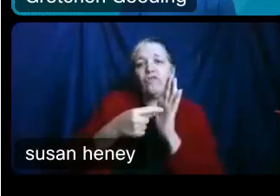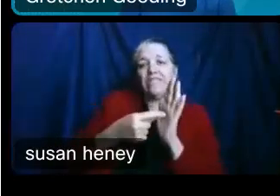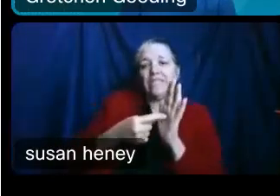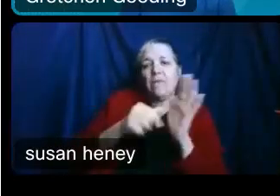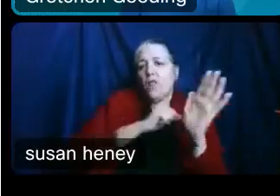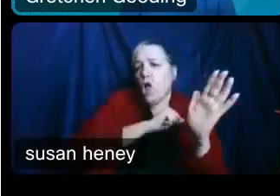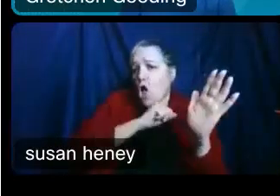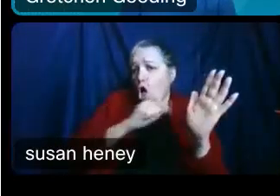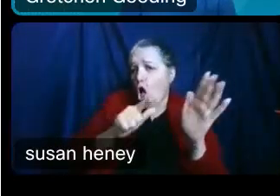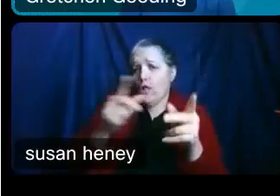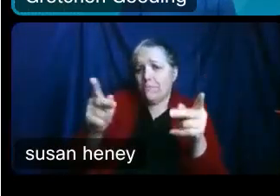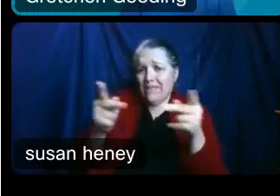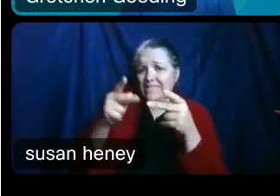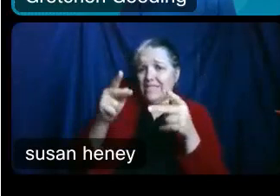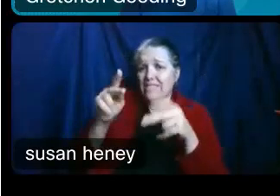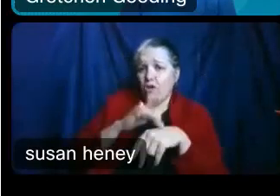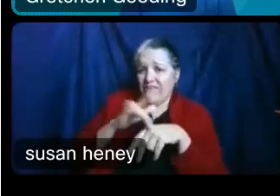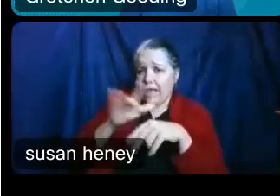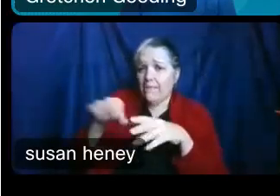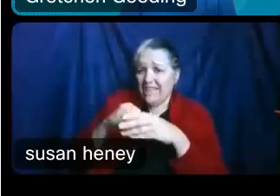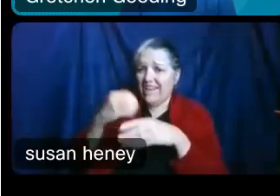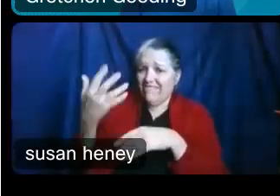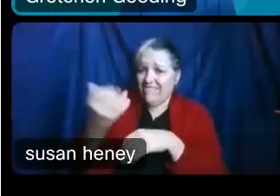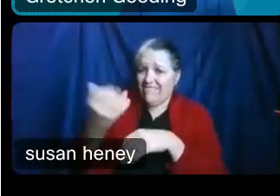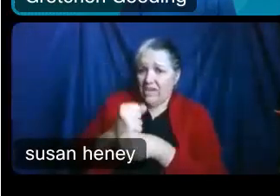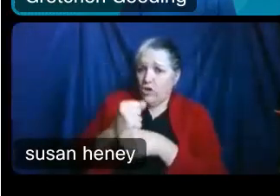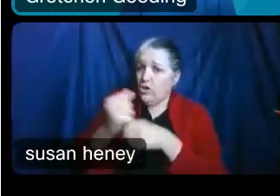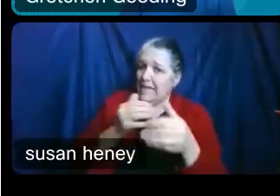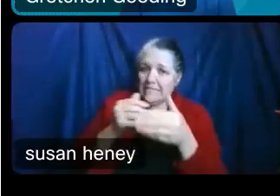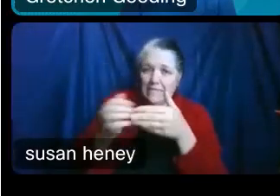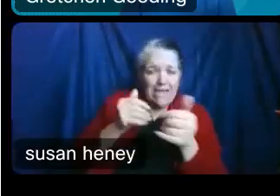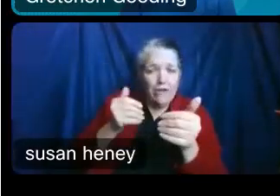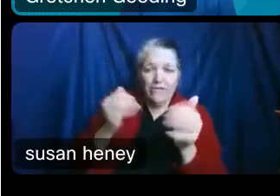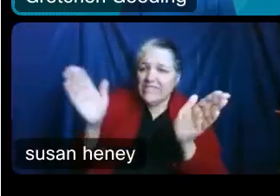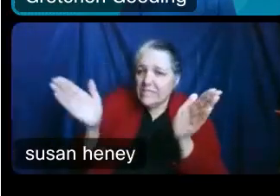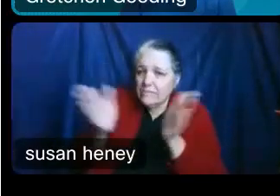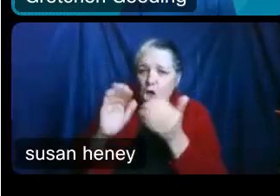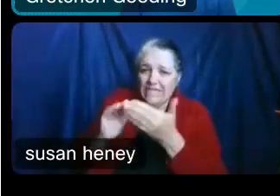in the 5-year estimates regardless of population size, and this is not true for the one-year